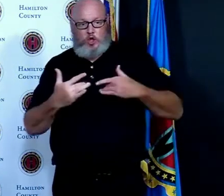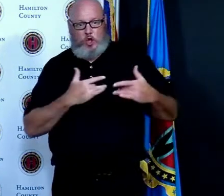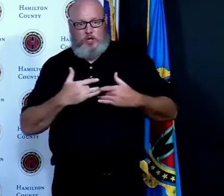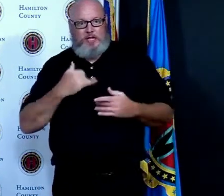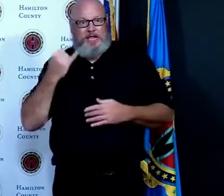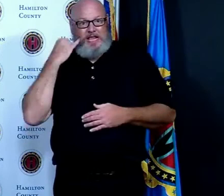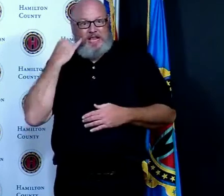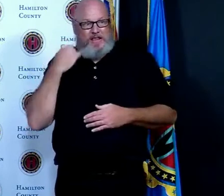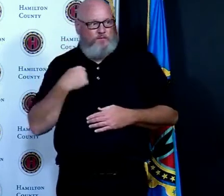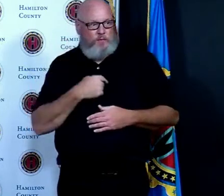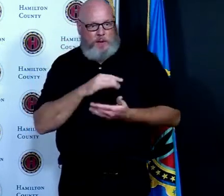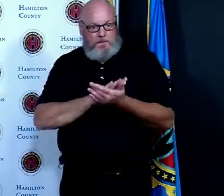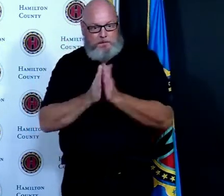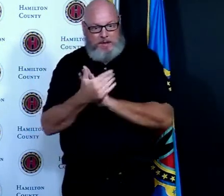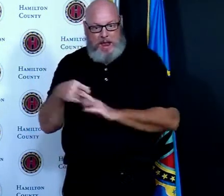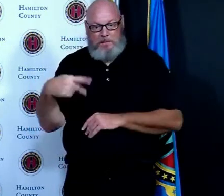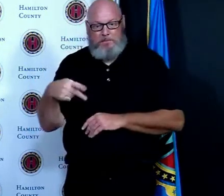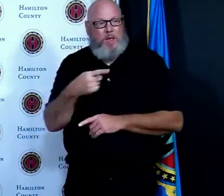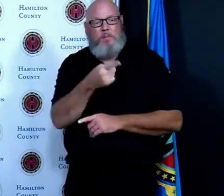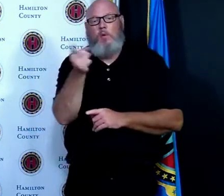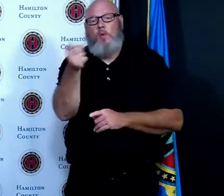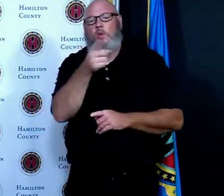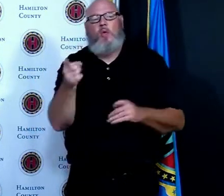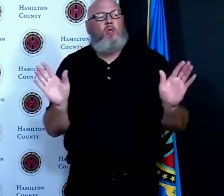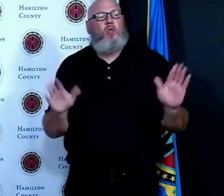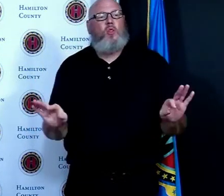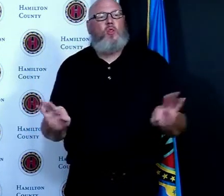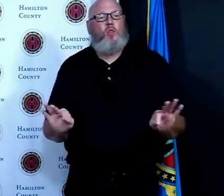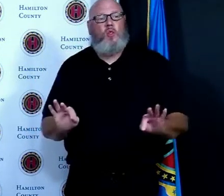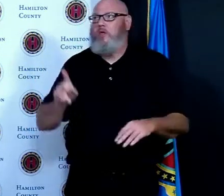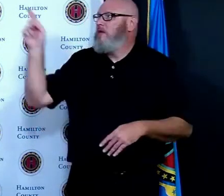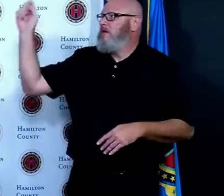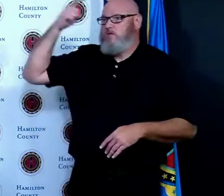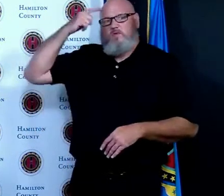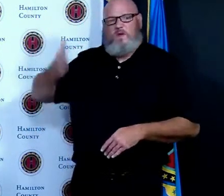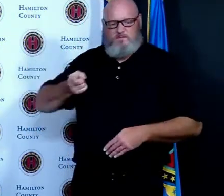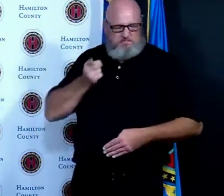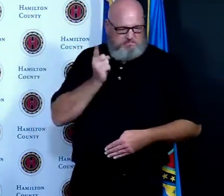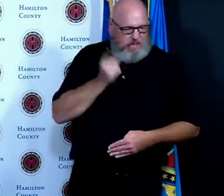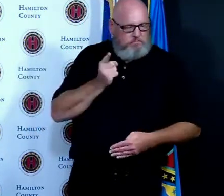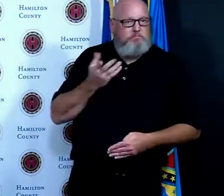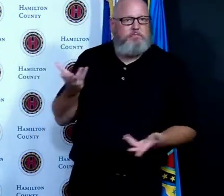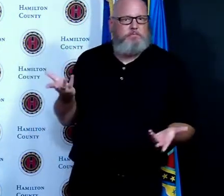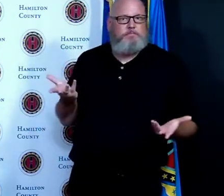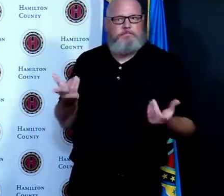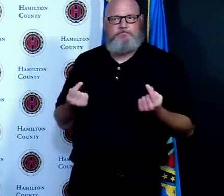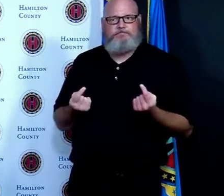heard him talking about schools closing and even in our community there are school districts that